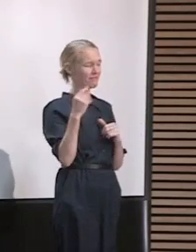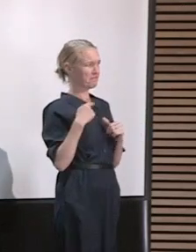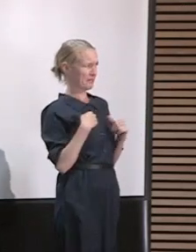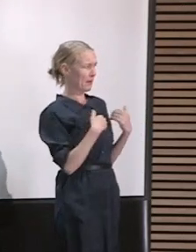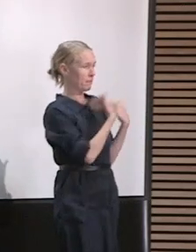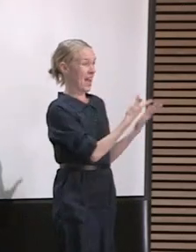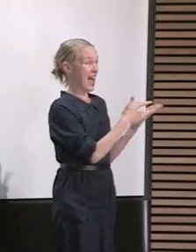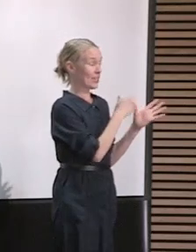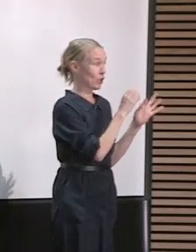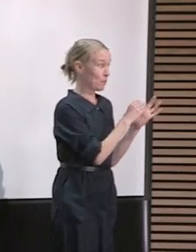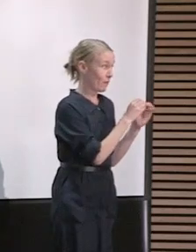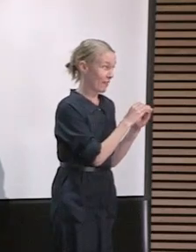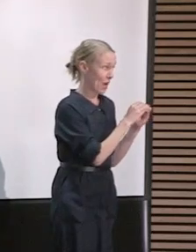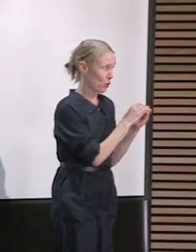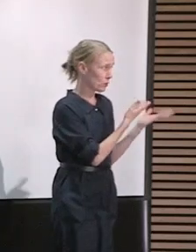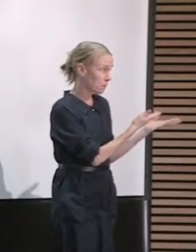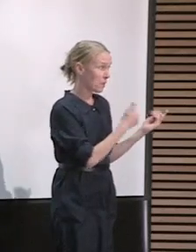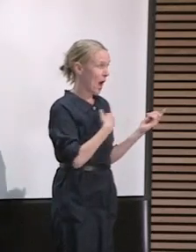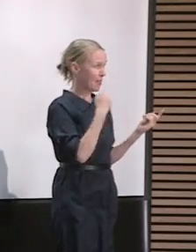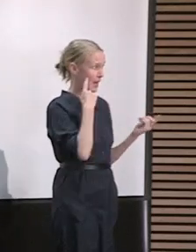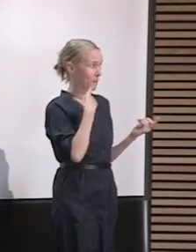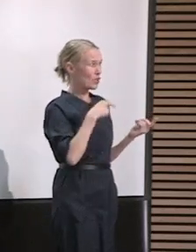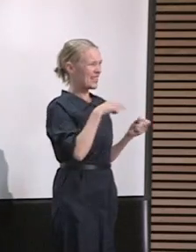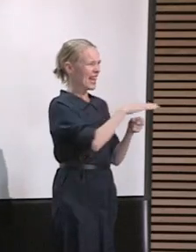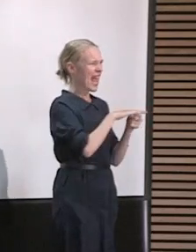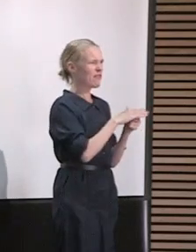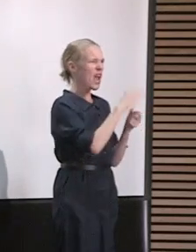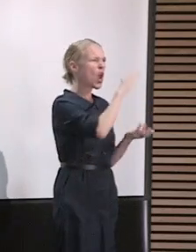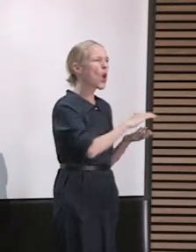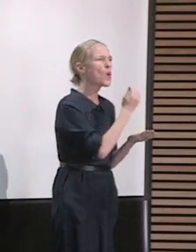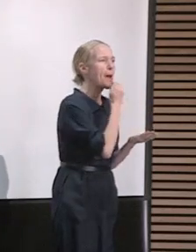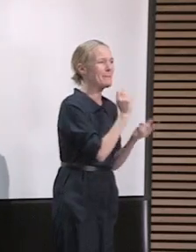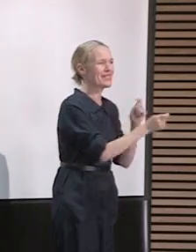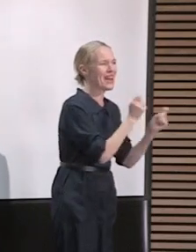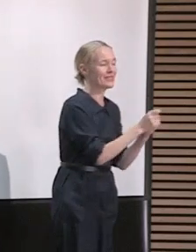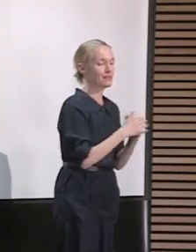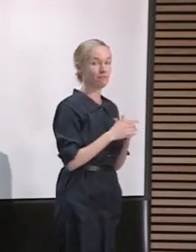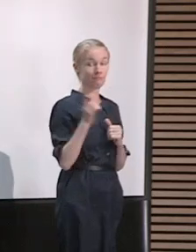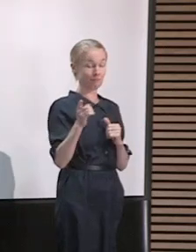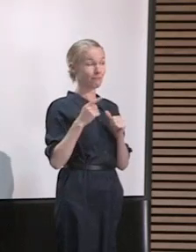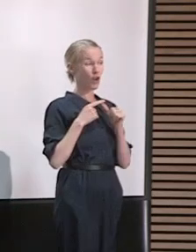because they may be areas where we want to see the testing numbers going up. That's